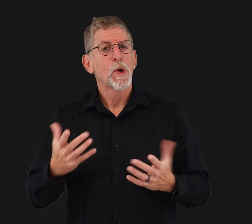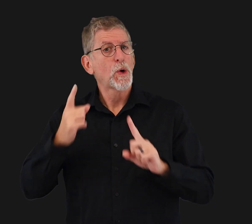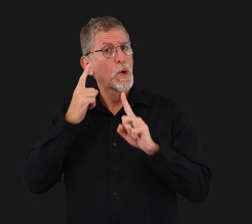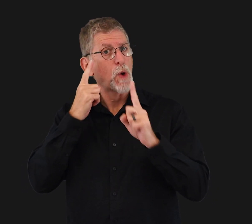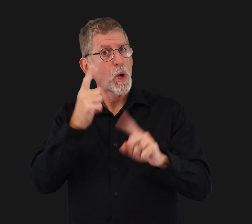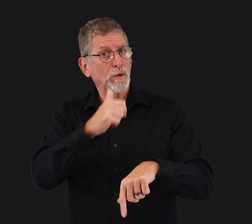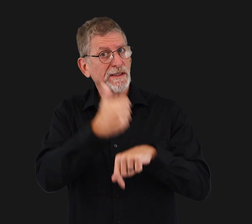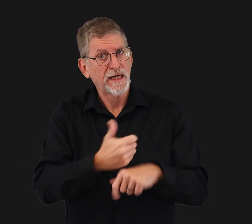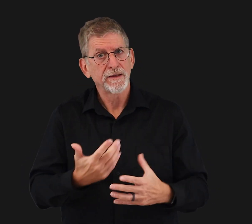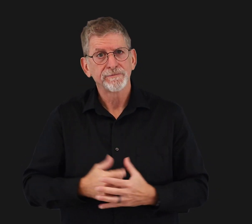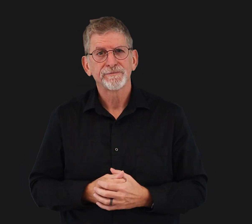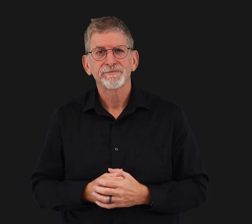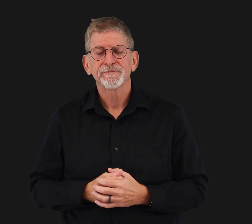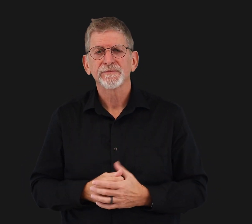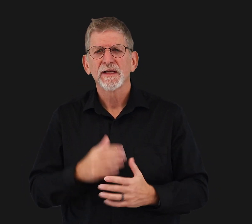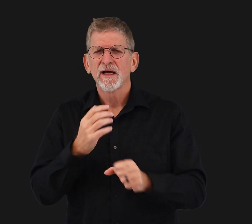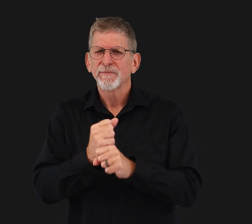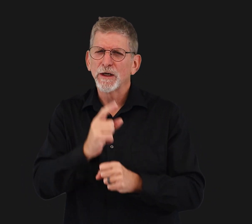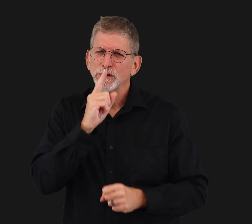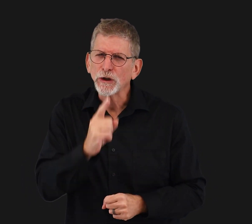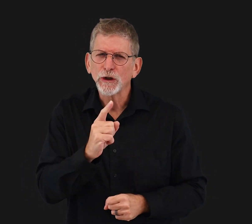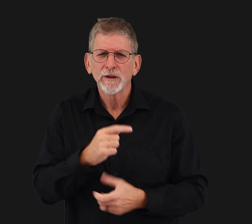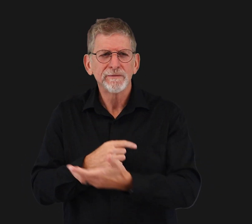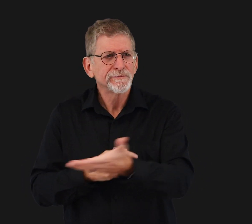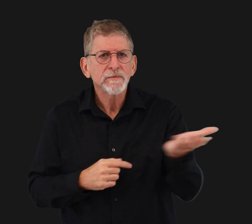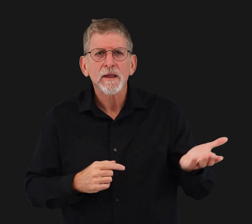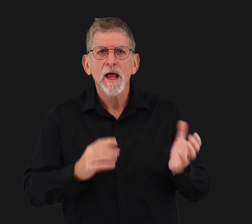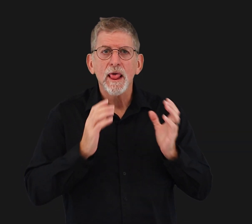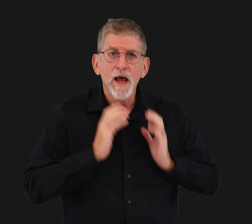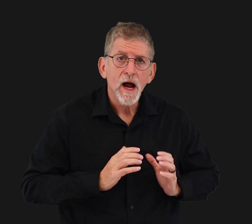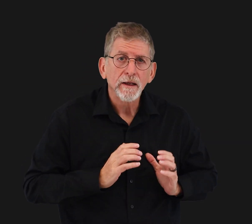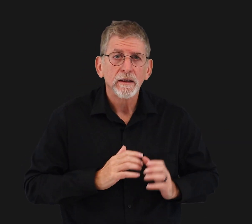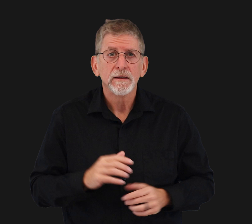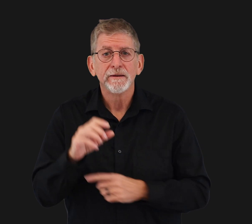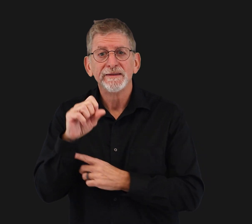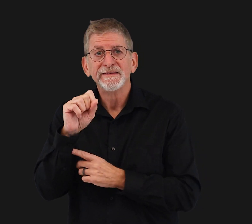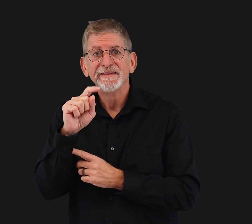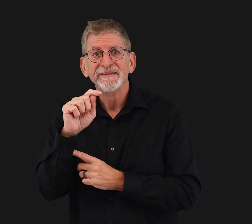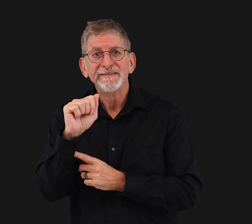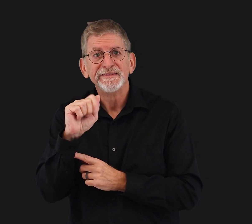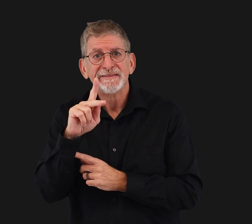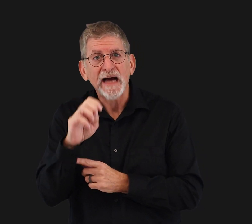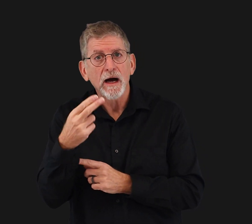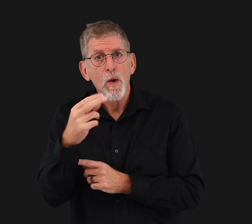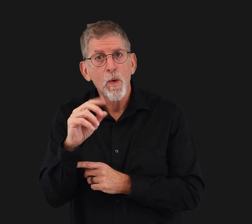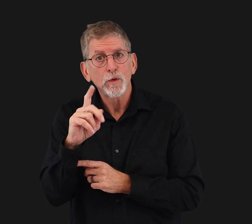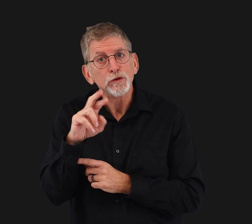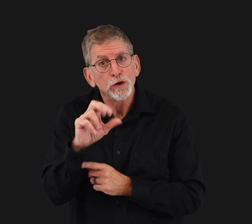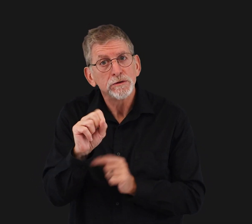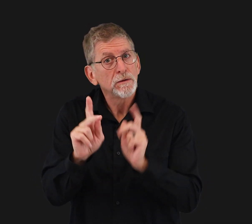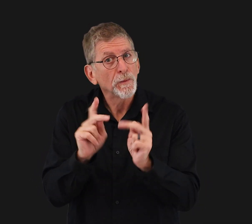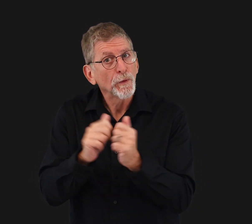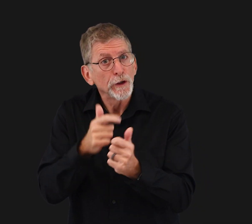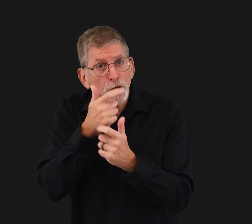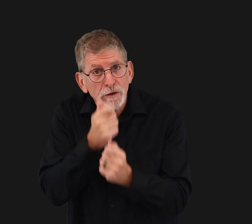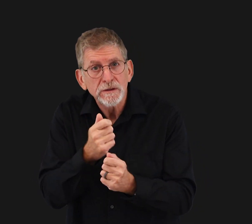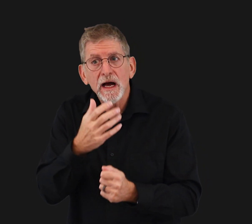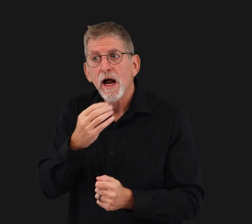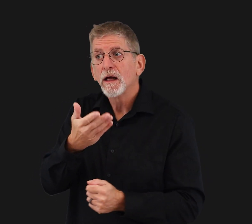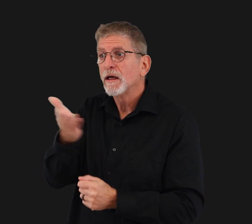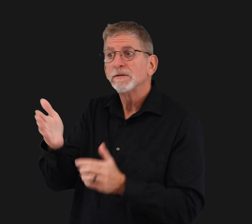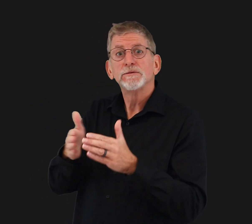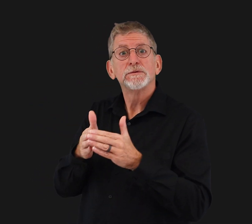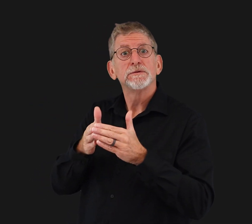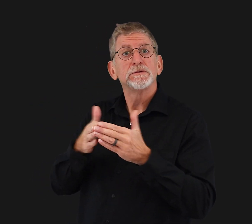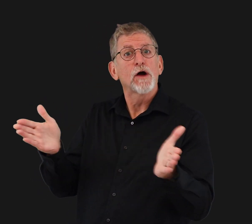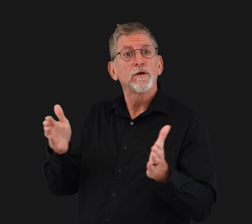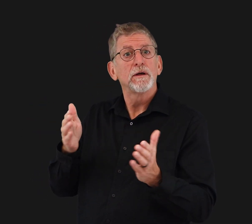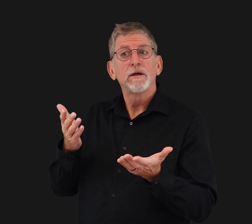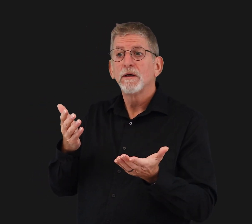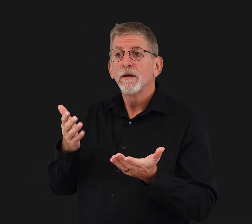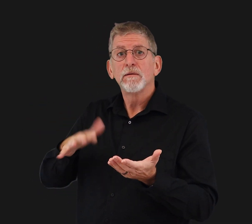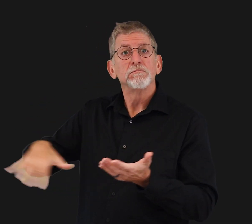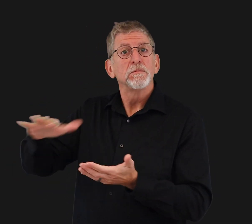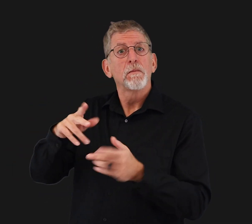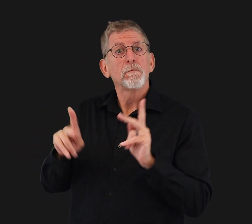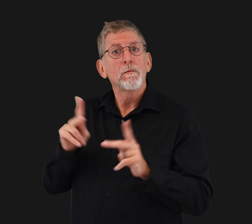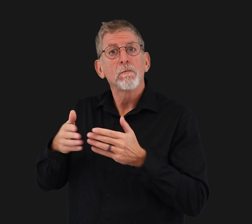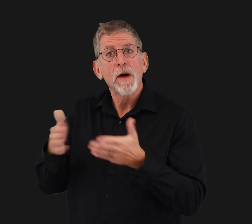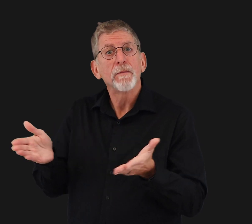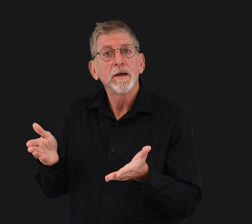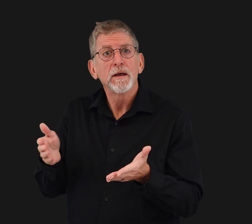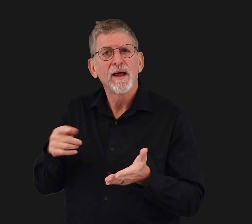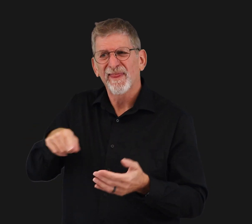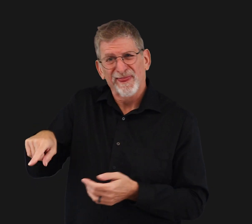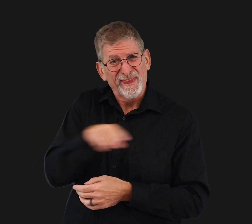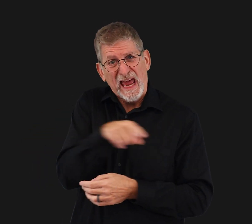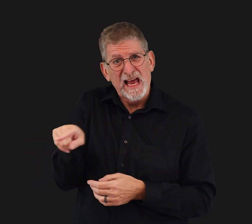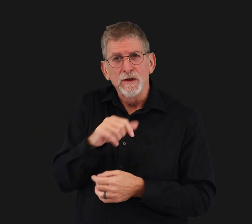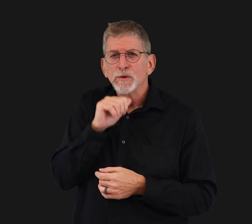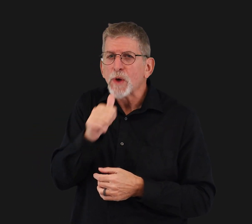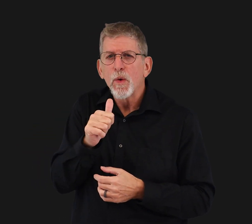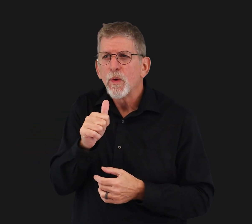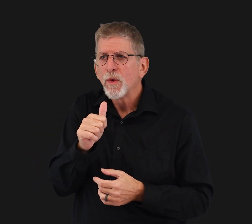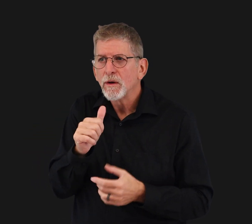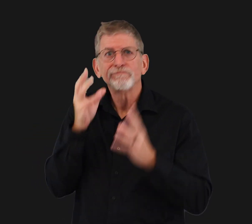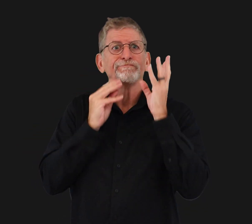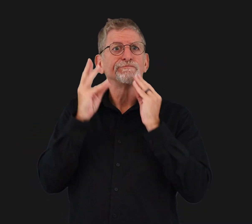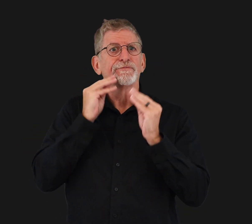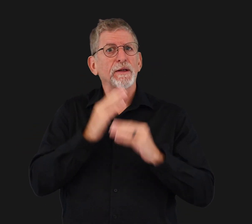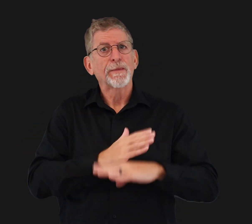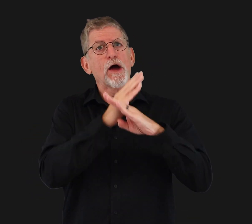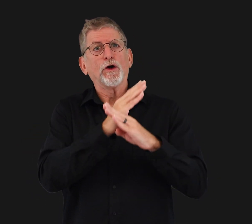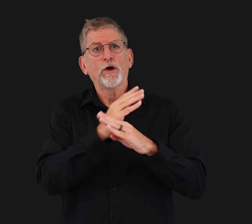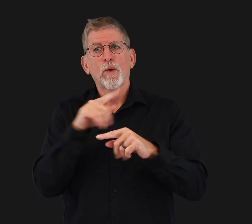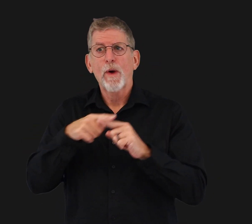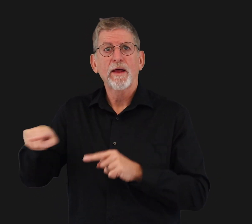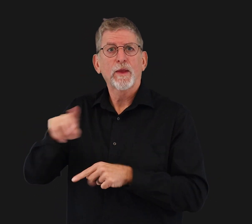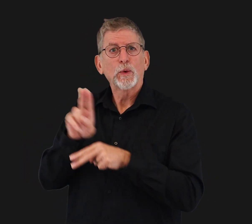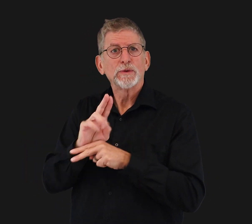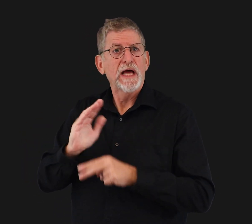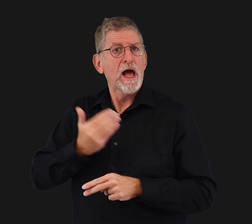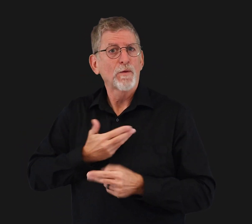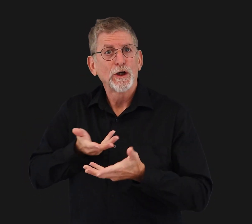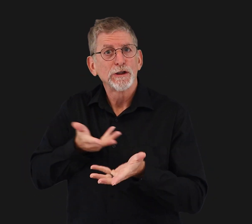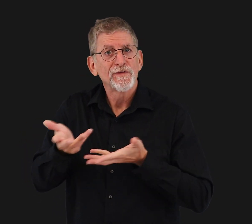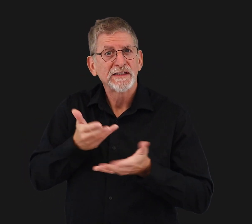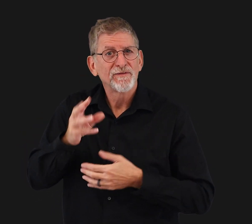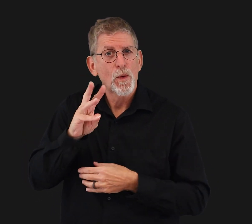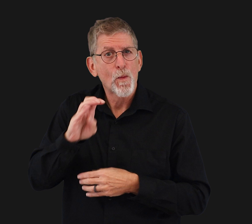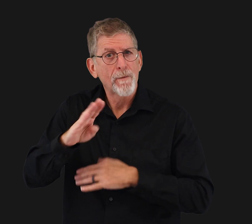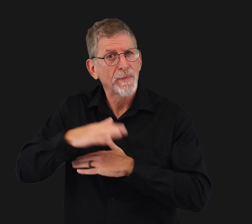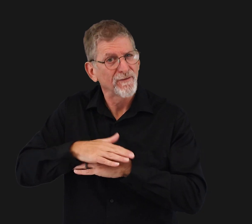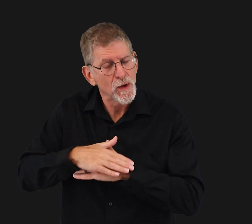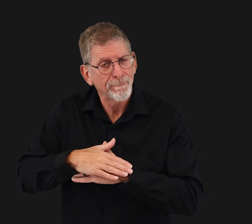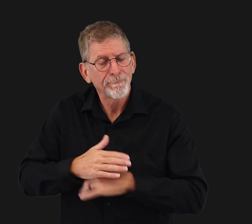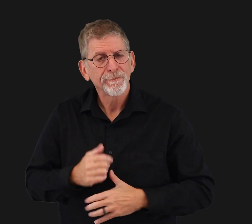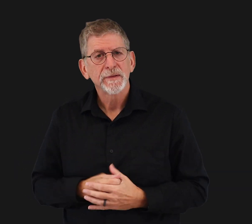Goal we set: Ensuring clients, stakeholders and the general public do not face barriers when using our interactive web platforms.